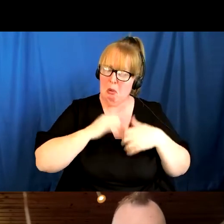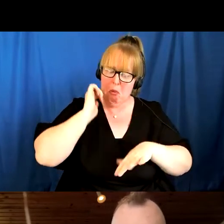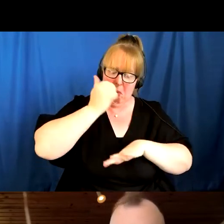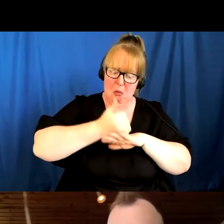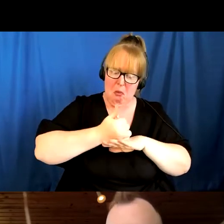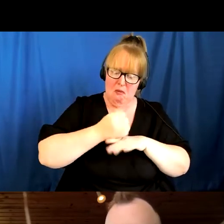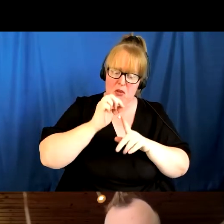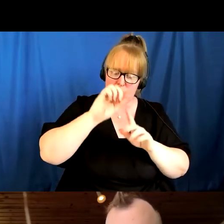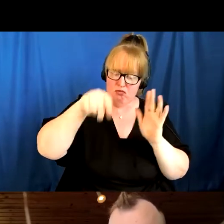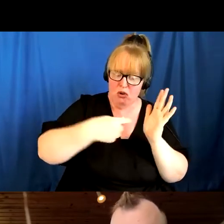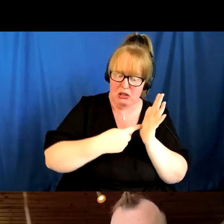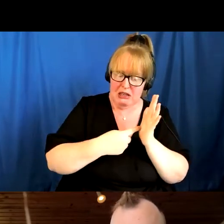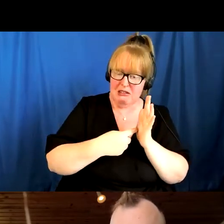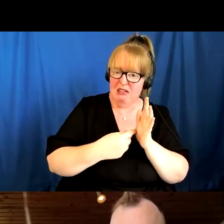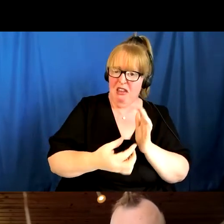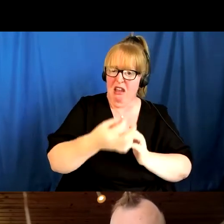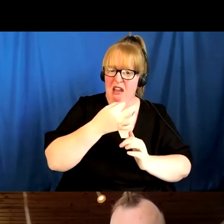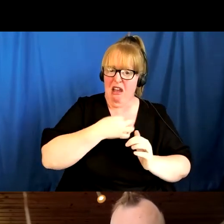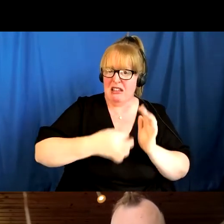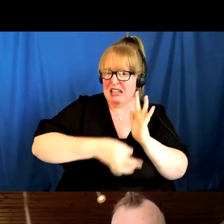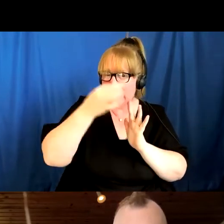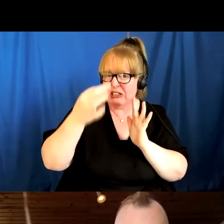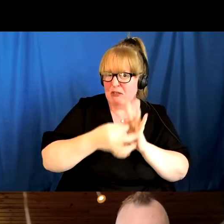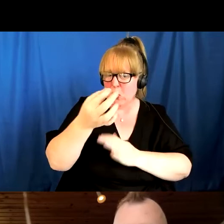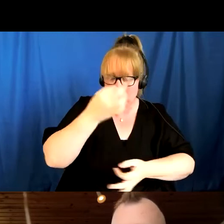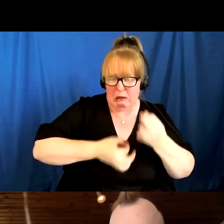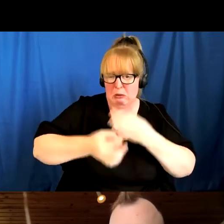They interviewed us and decided who was sort of the fun person,